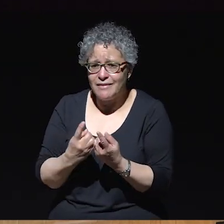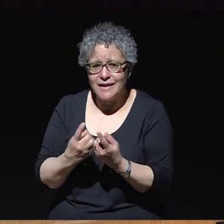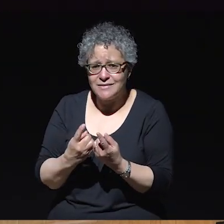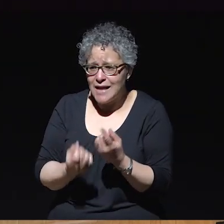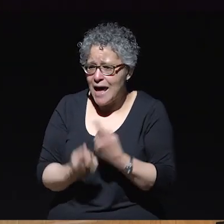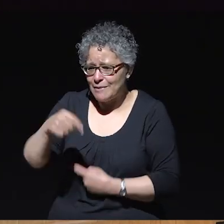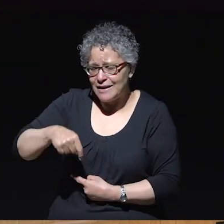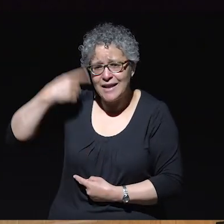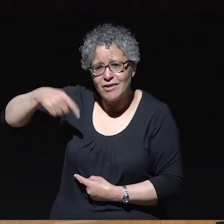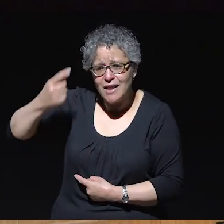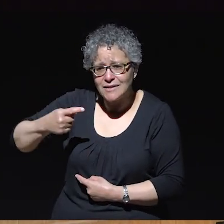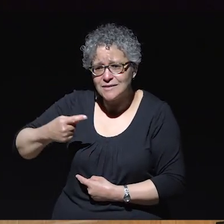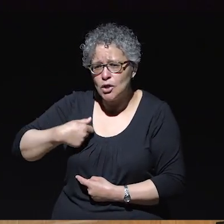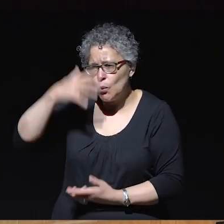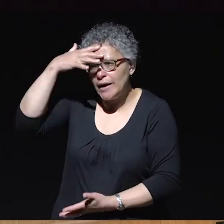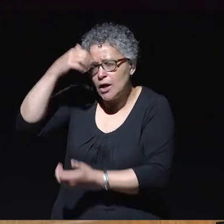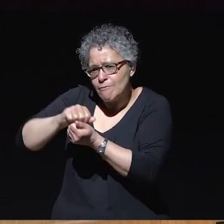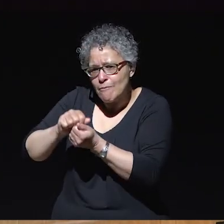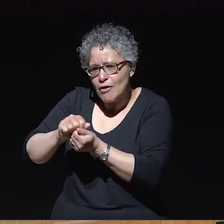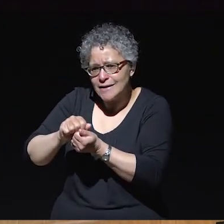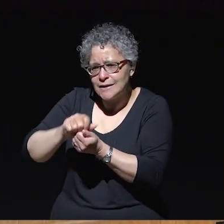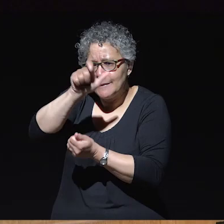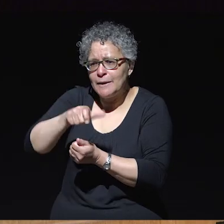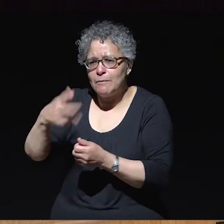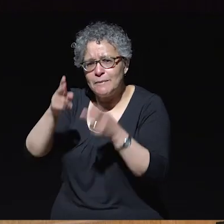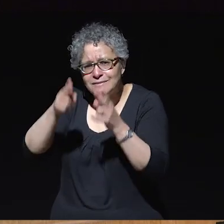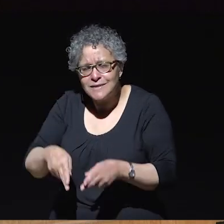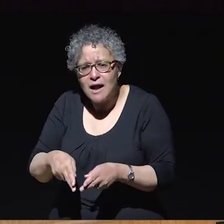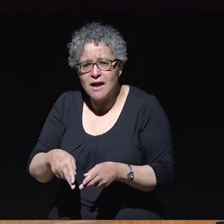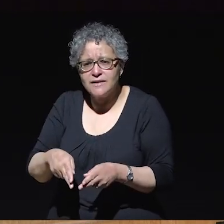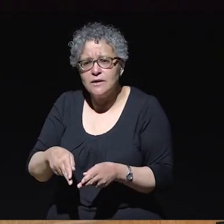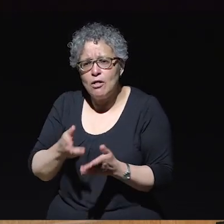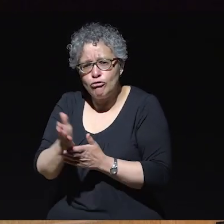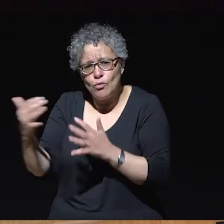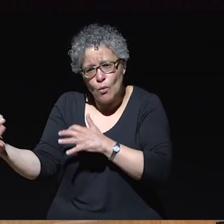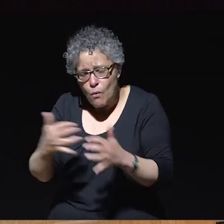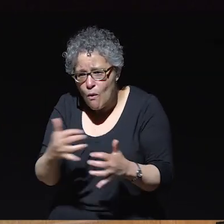in terms of commemoration in 1920. Of course, on Armistice Day,